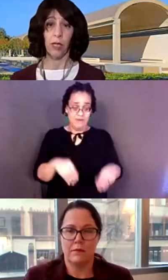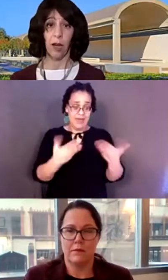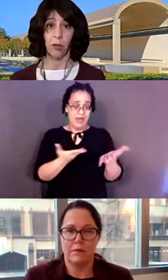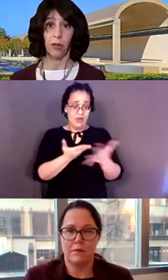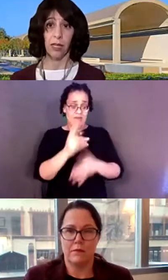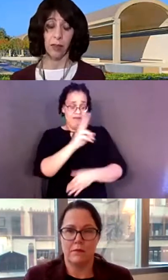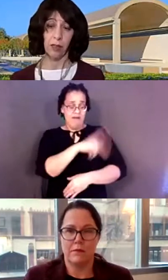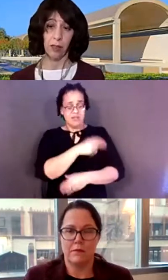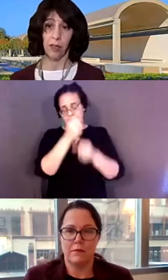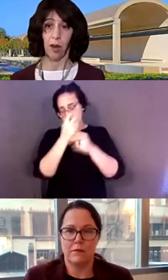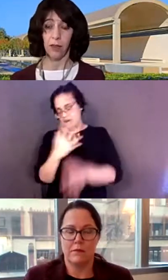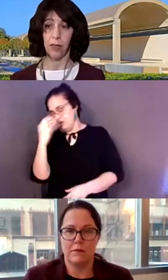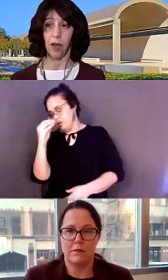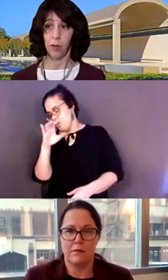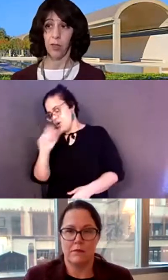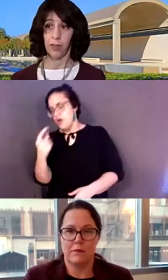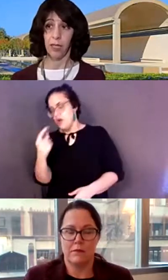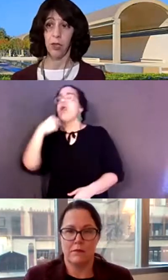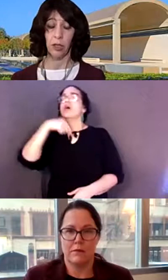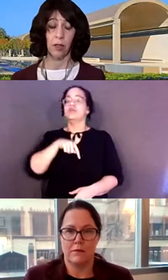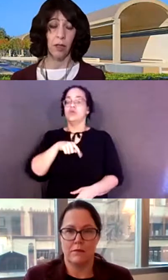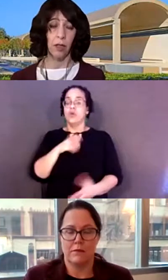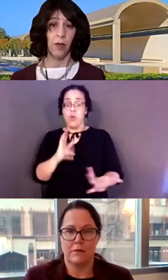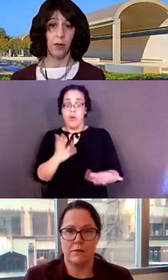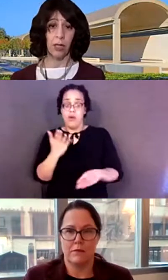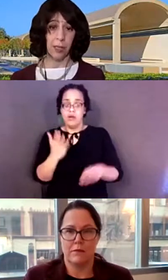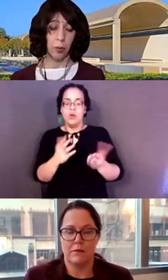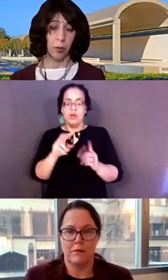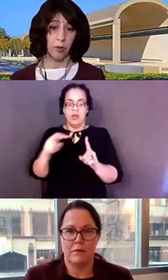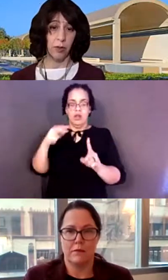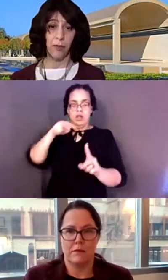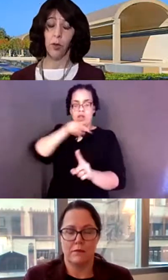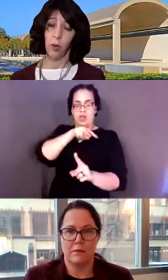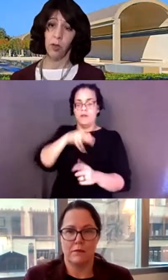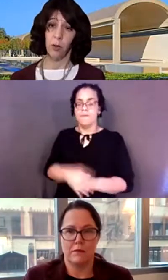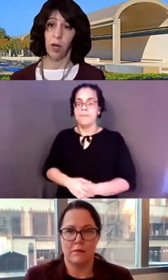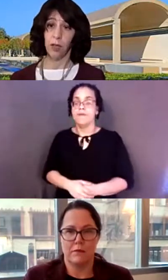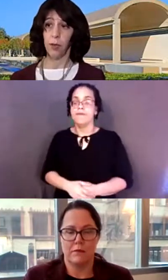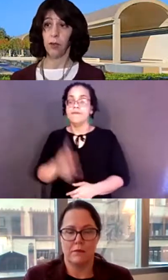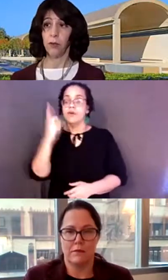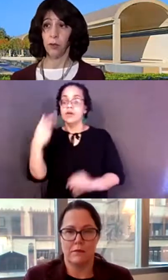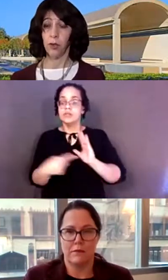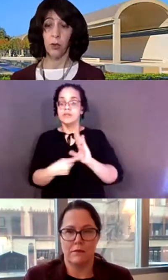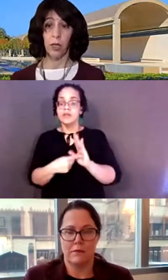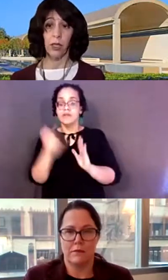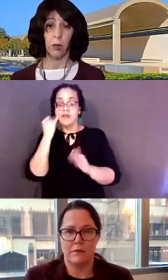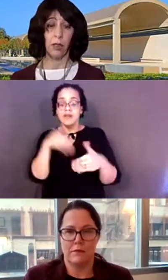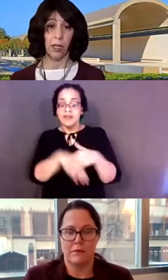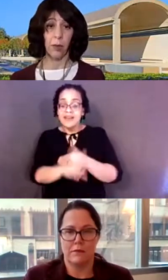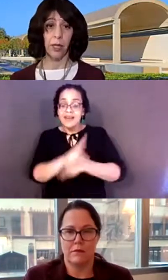underlying illness that's causing the hospitalization? For example, if you go into a hospital